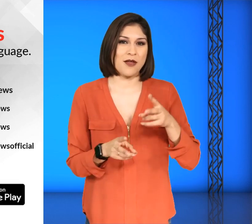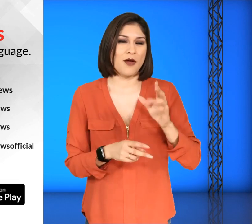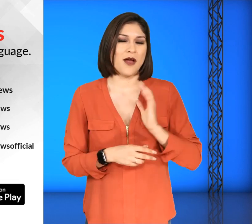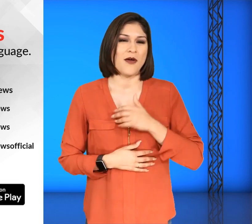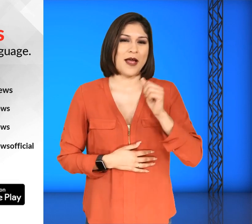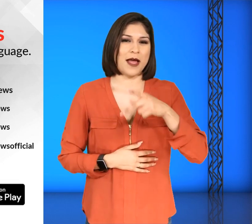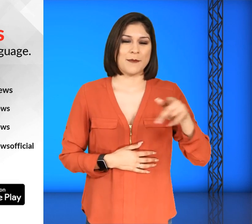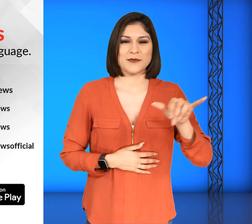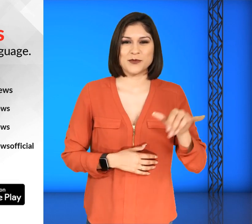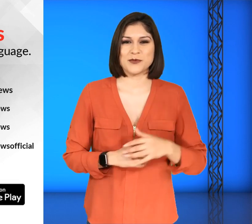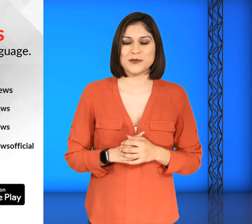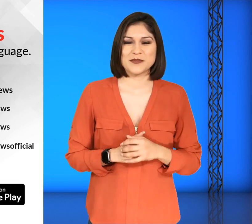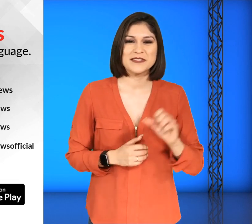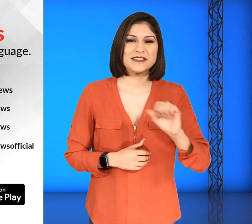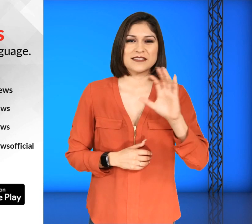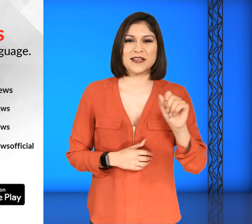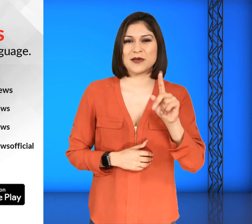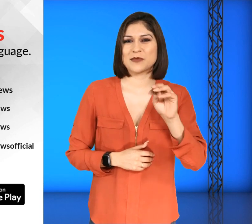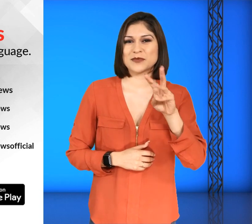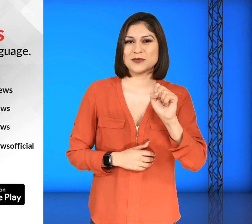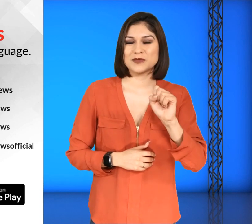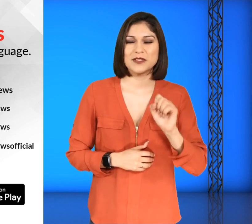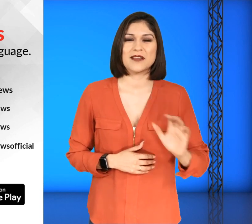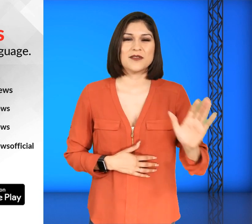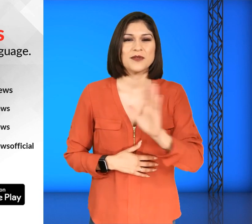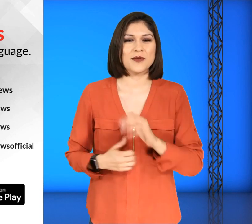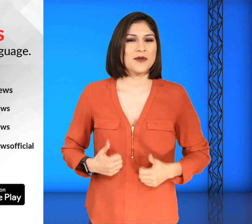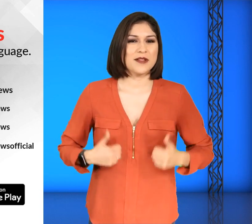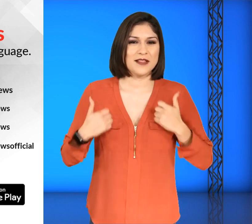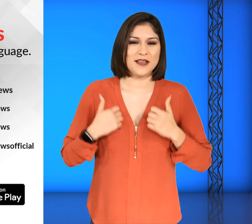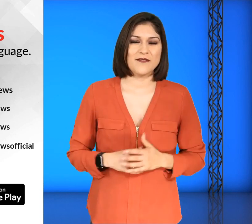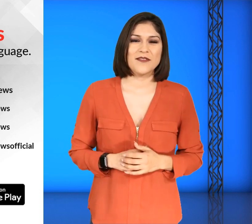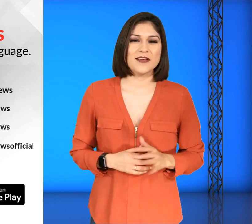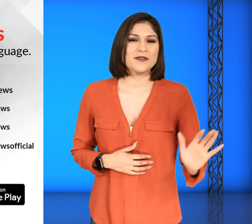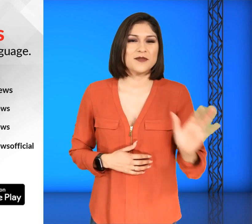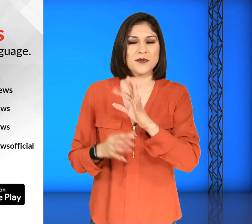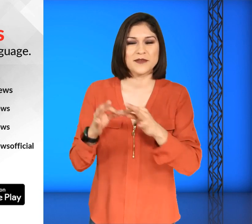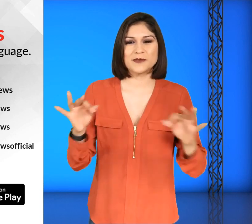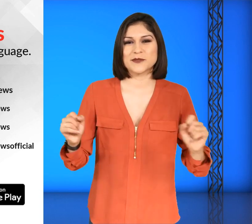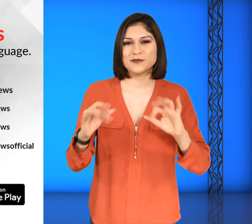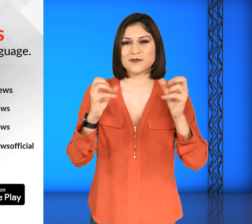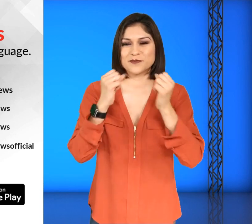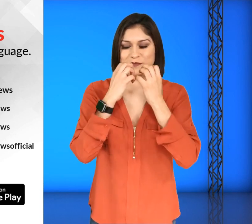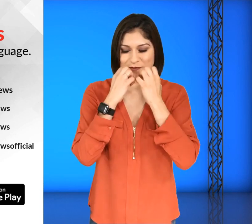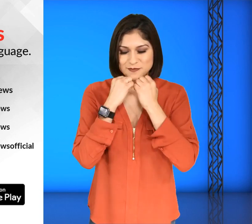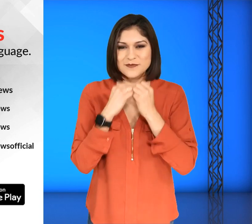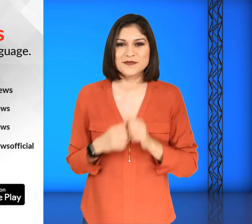app too. Sign1News. Your life. Your language.